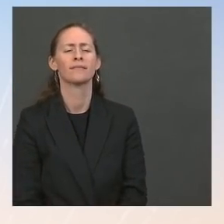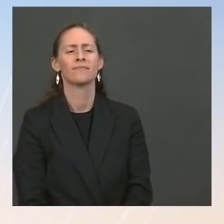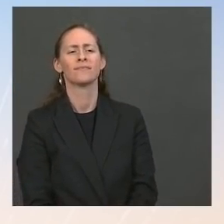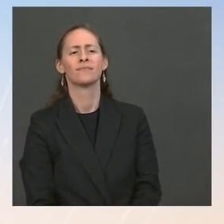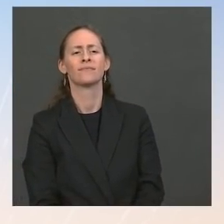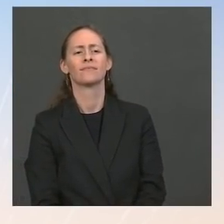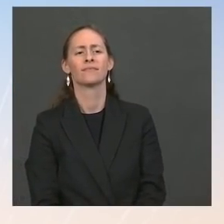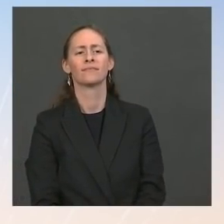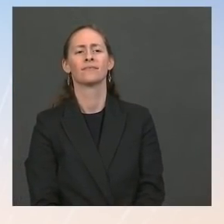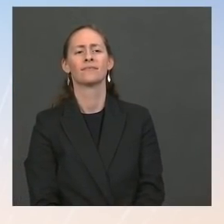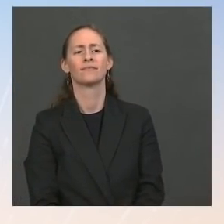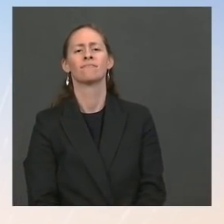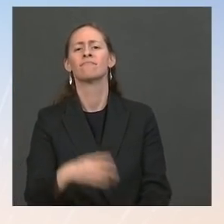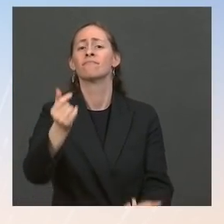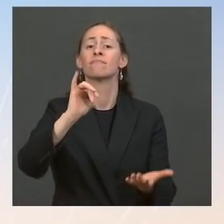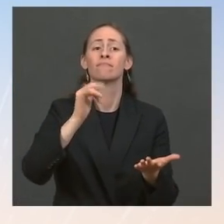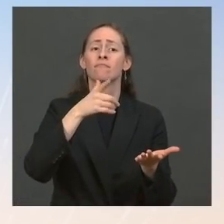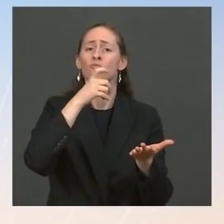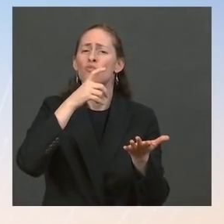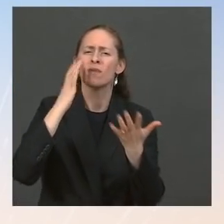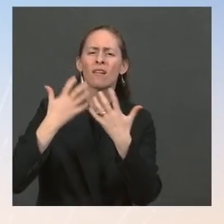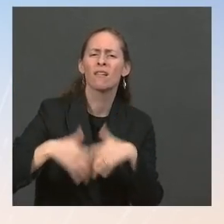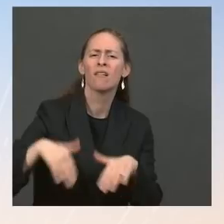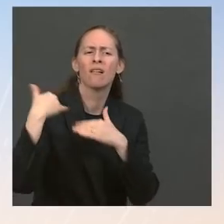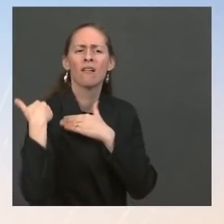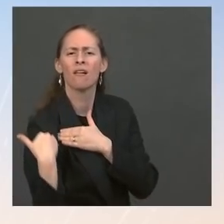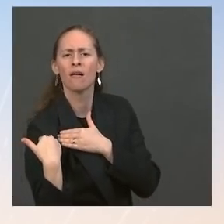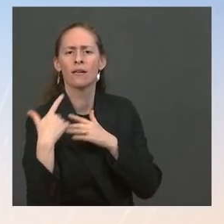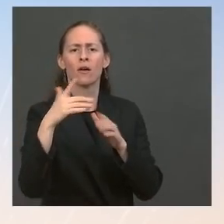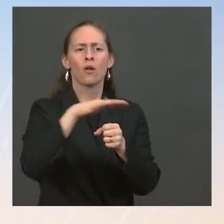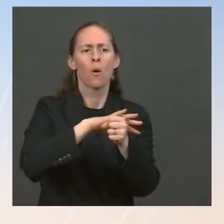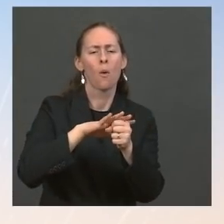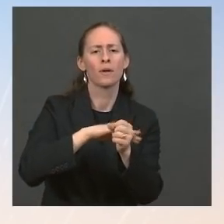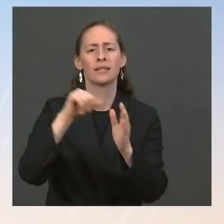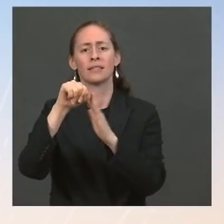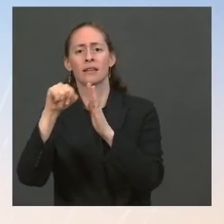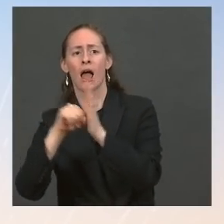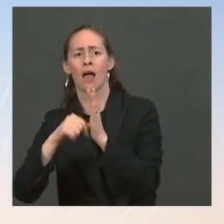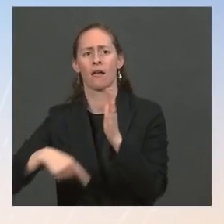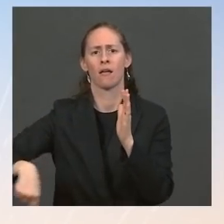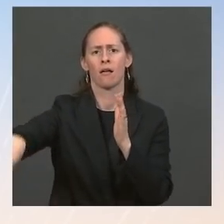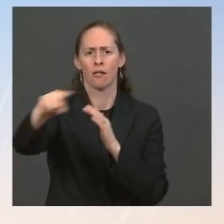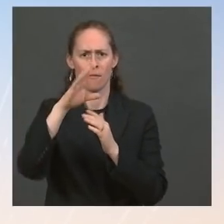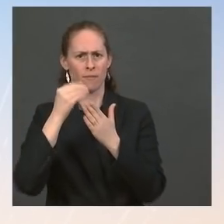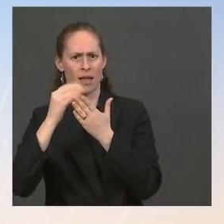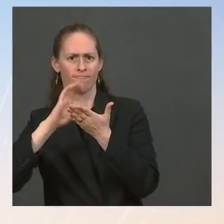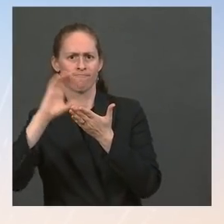in implementing these critical investments. We also announced yesterday that former Lieutenant Governor